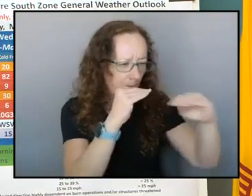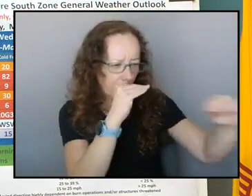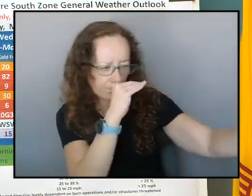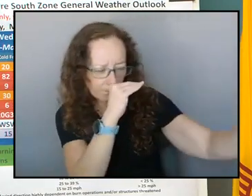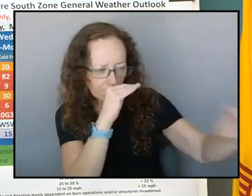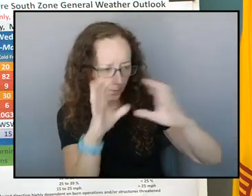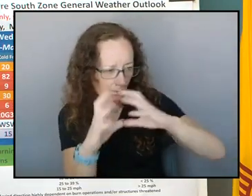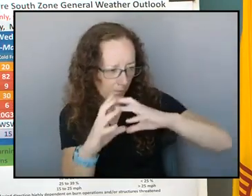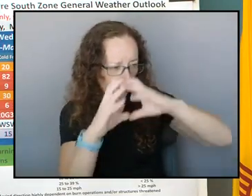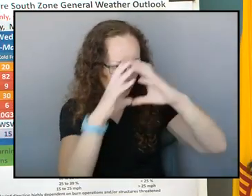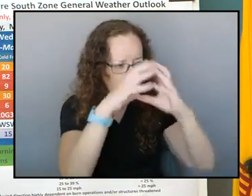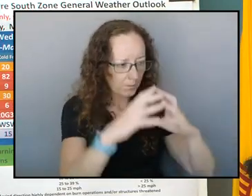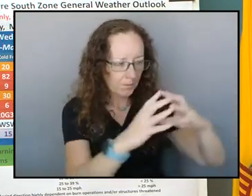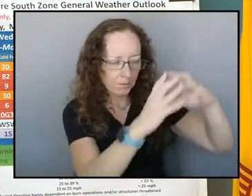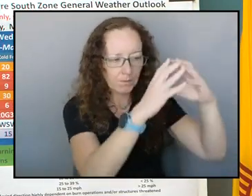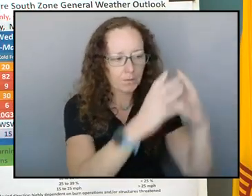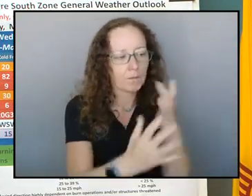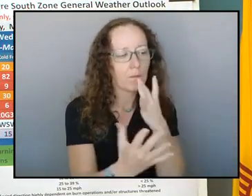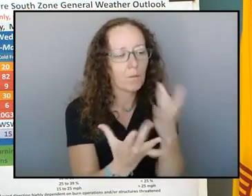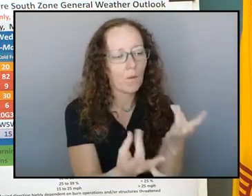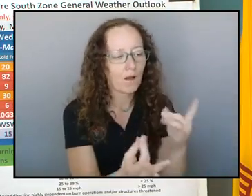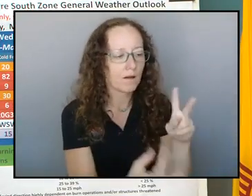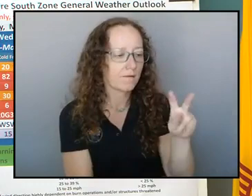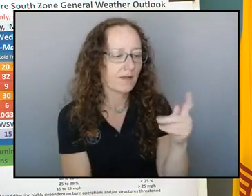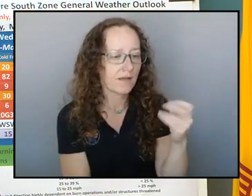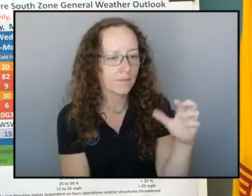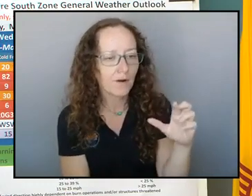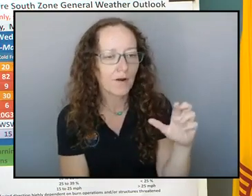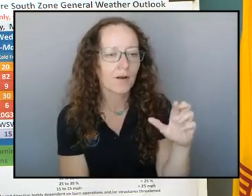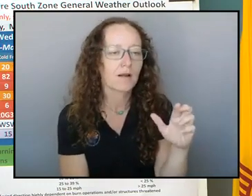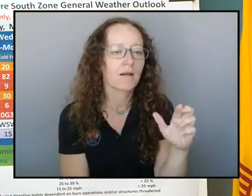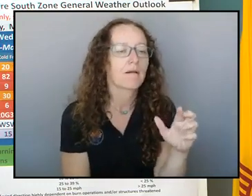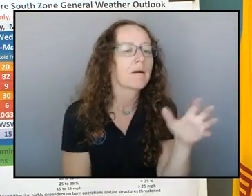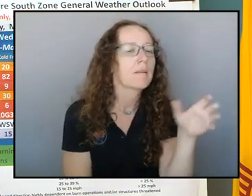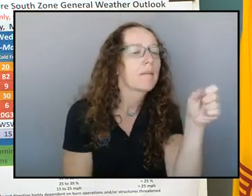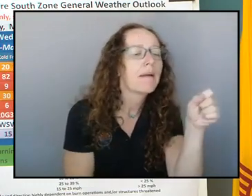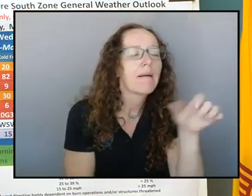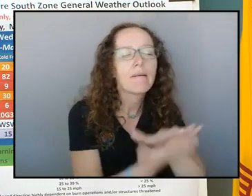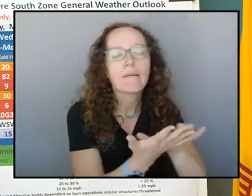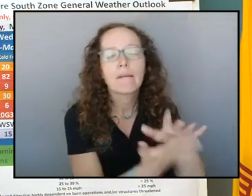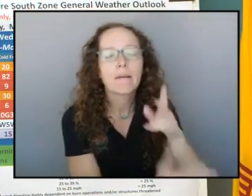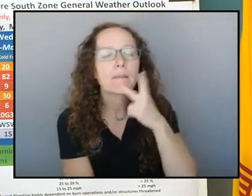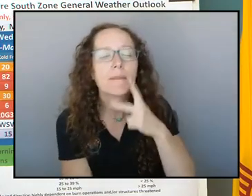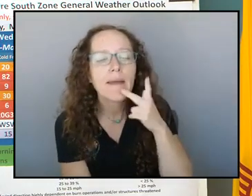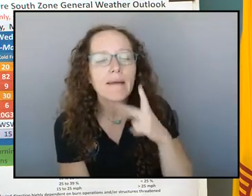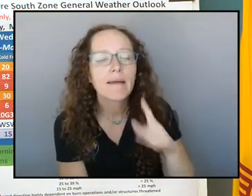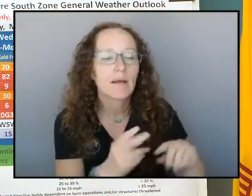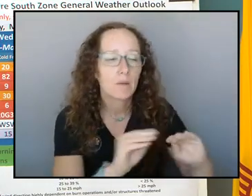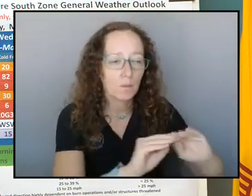All of those milky pinks and those bright whites that's actually showing you convection. Storms that are